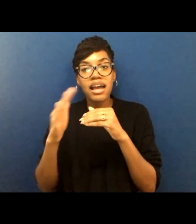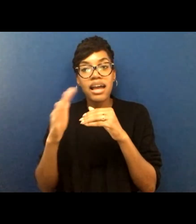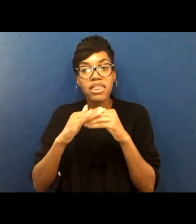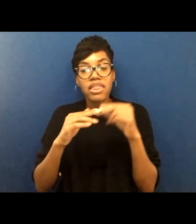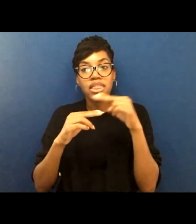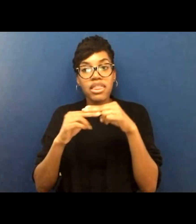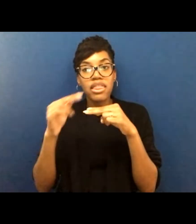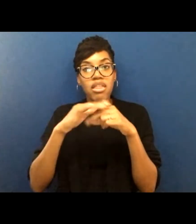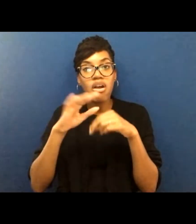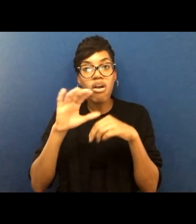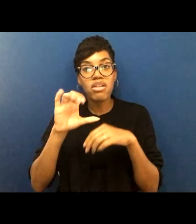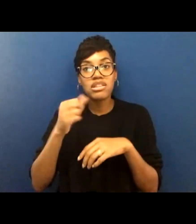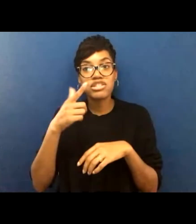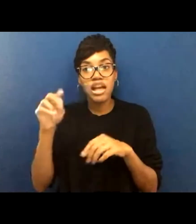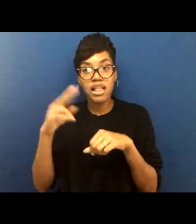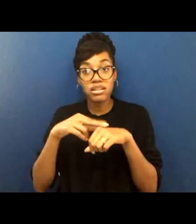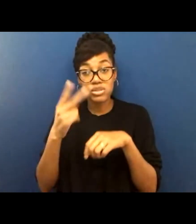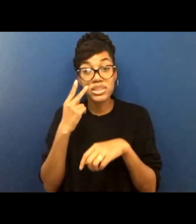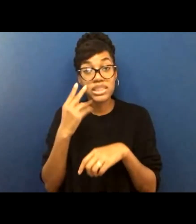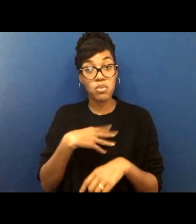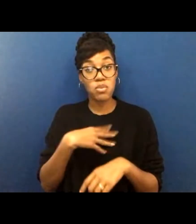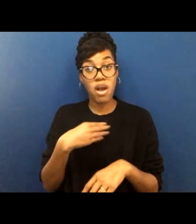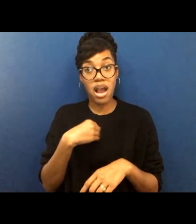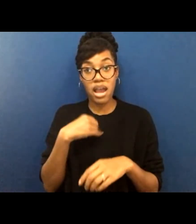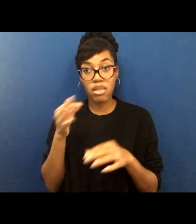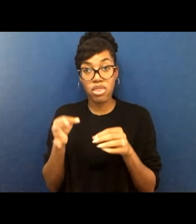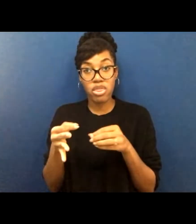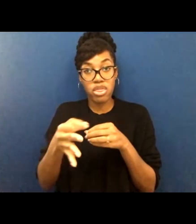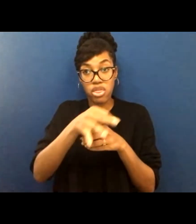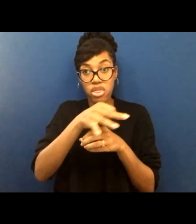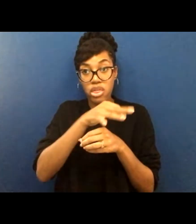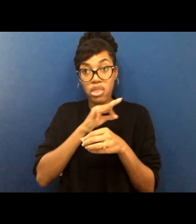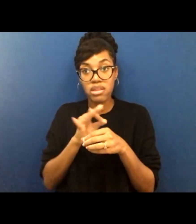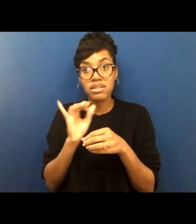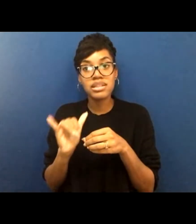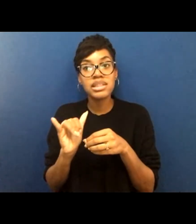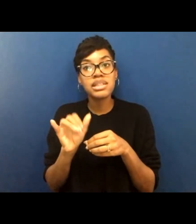So you can see all those white blobs. Those are all sponges that are growing.